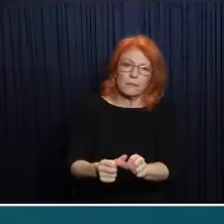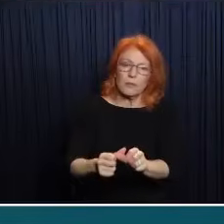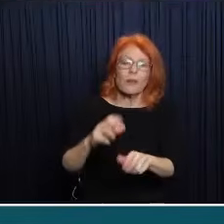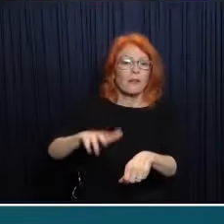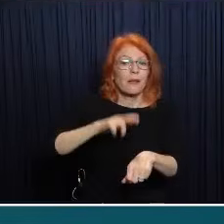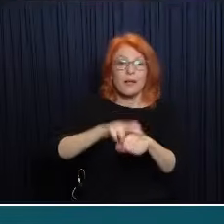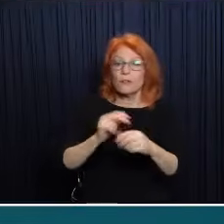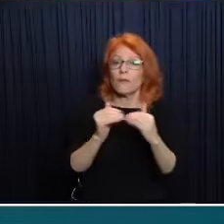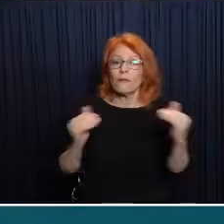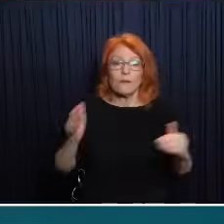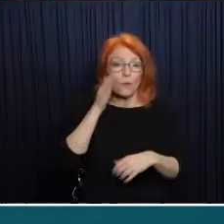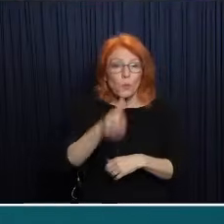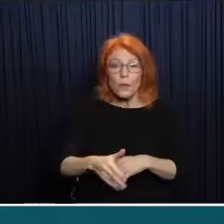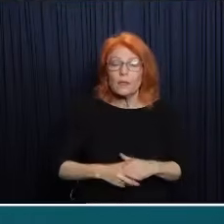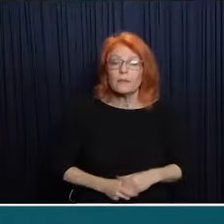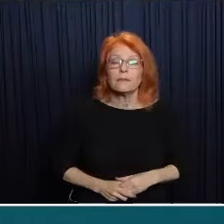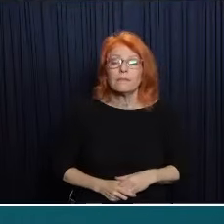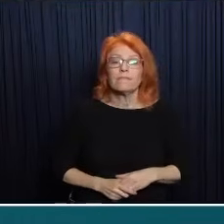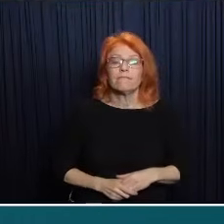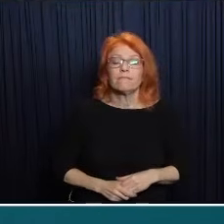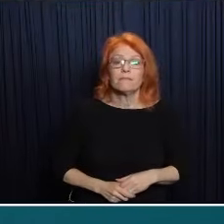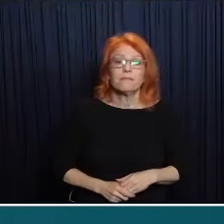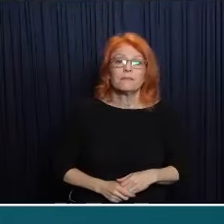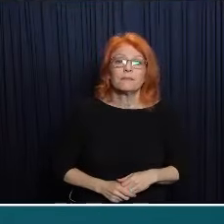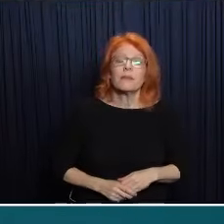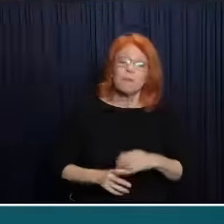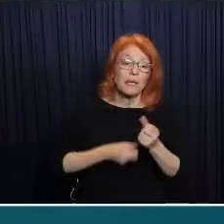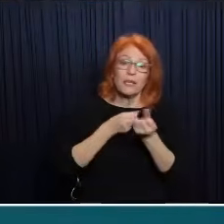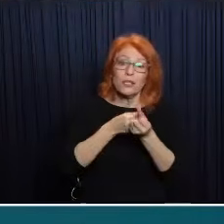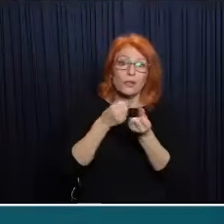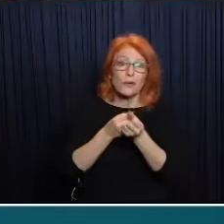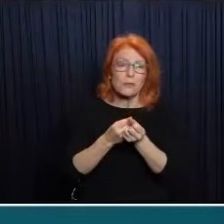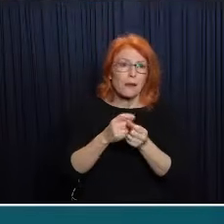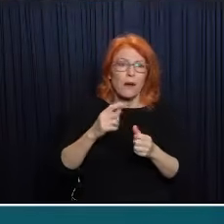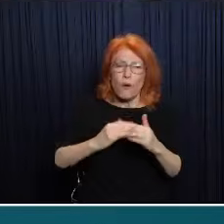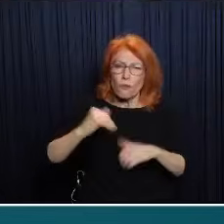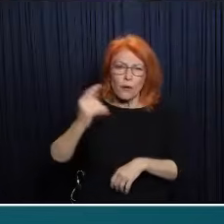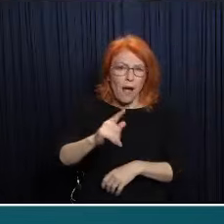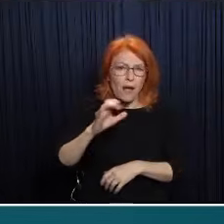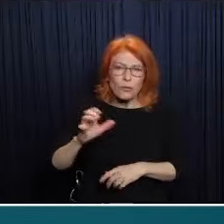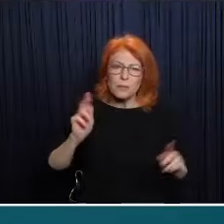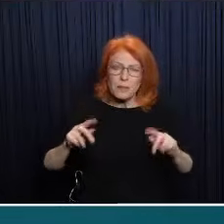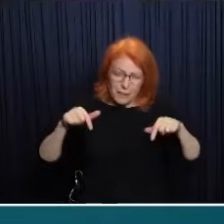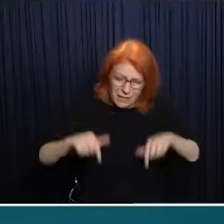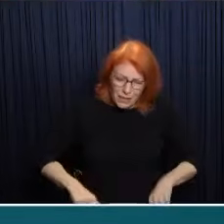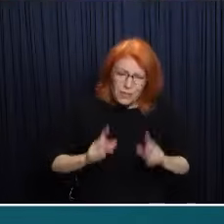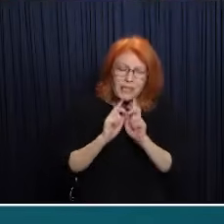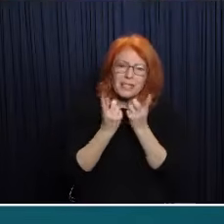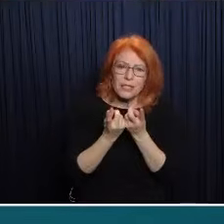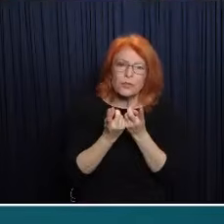IF VOTERS ARE UPSET WITH THE LOWER CONFIDENCE, LET'S GET MORE